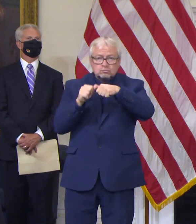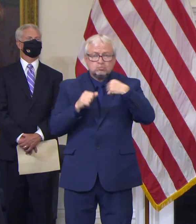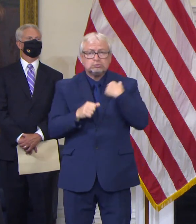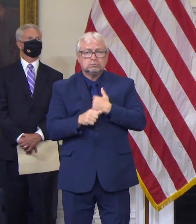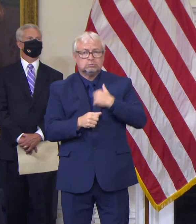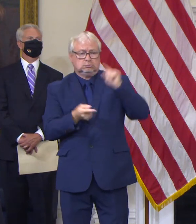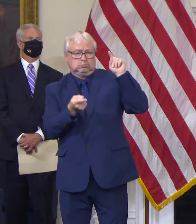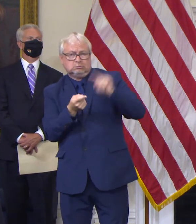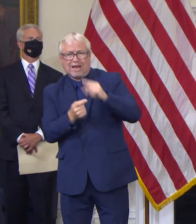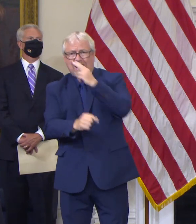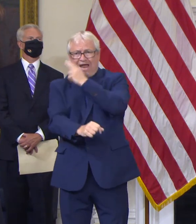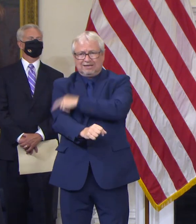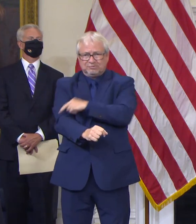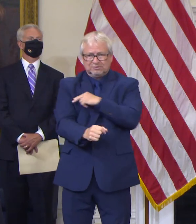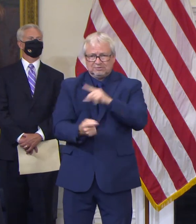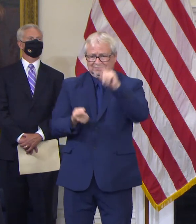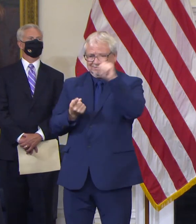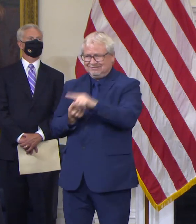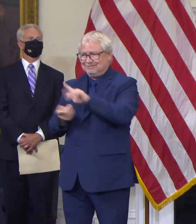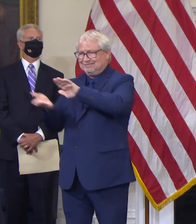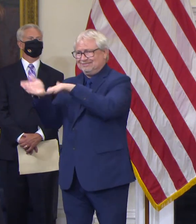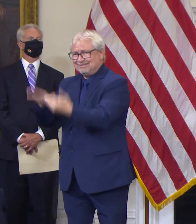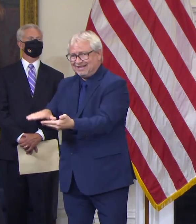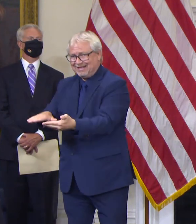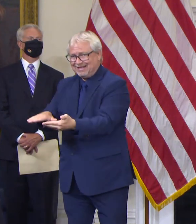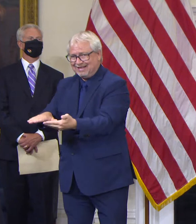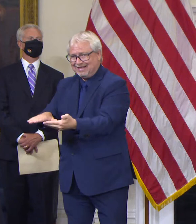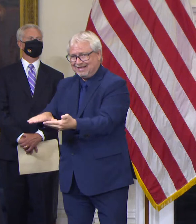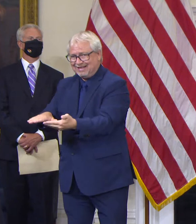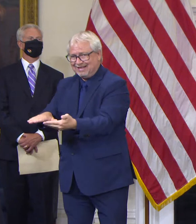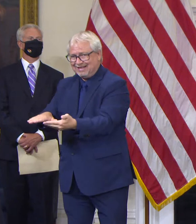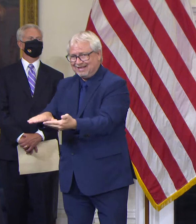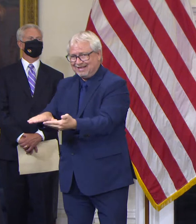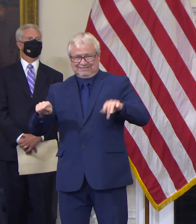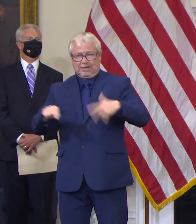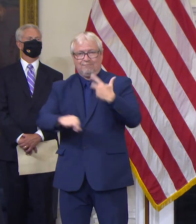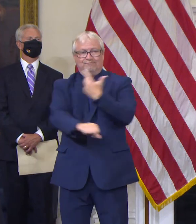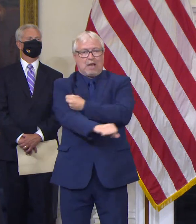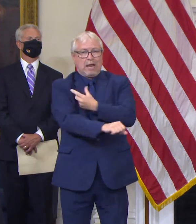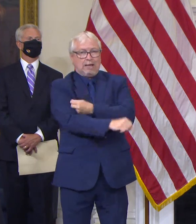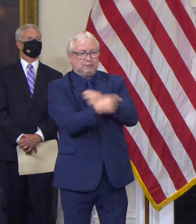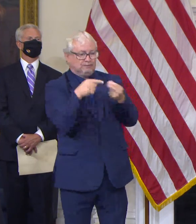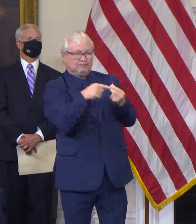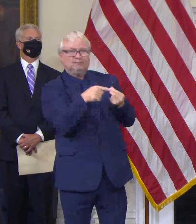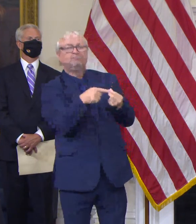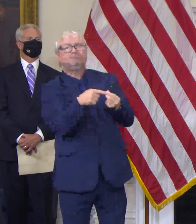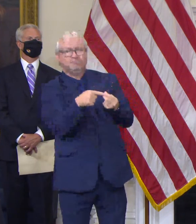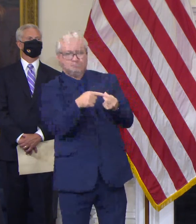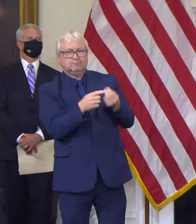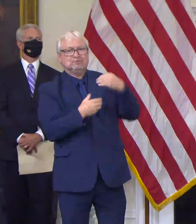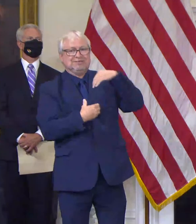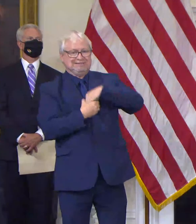tremendously effective at preventing serious illness, hospitalizations, and death, they do have only a certain shelf life.